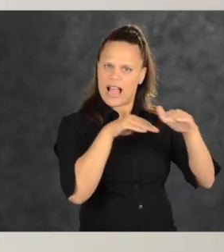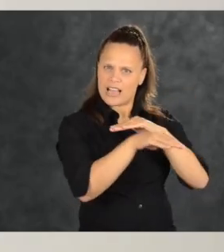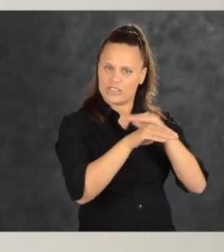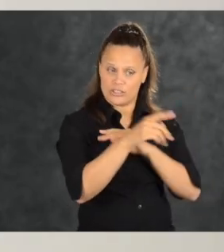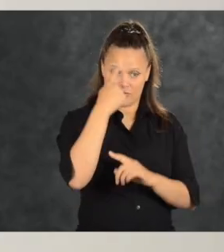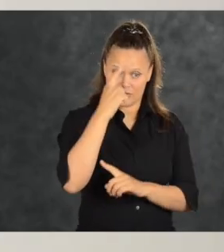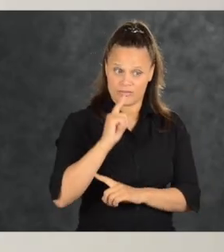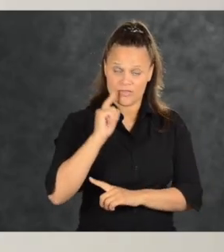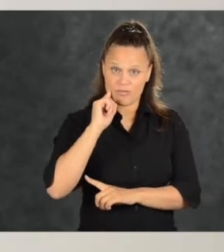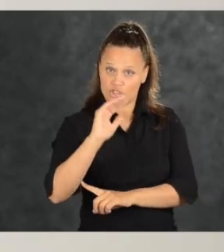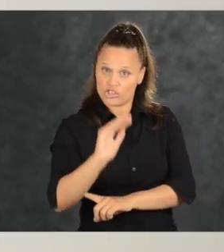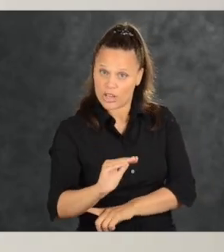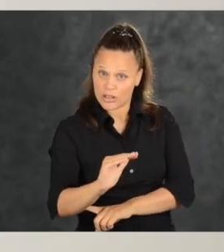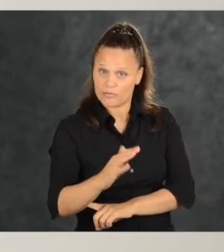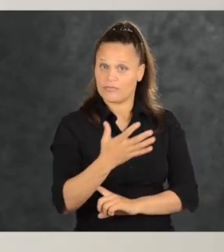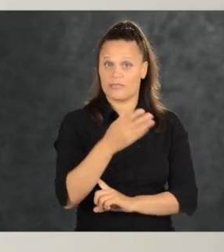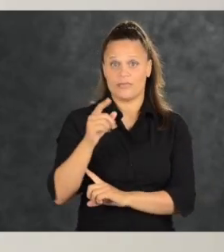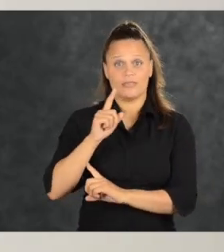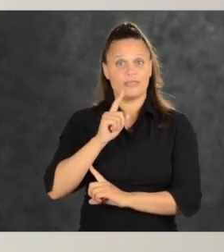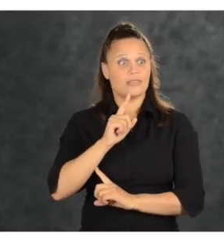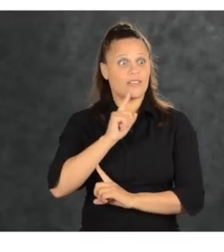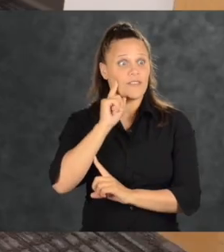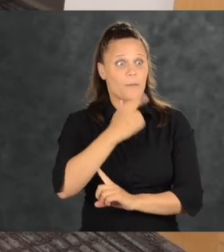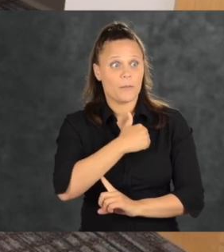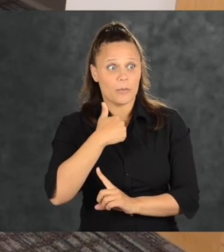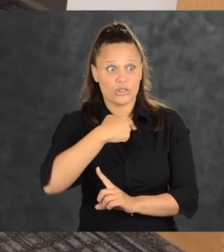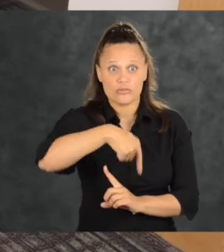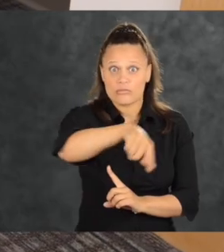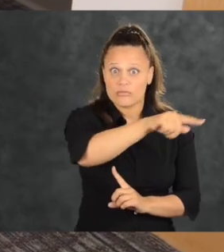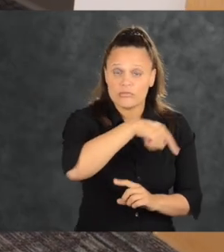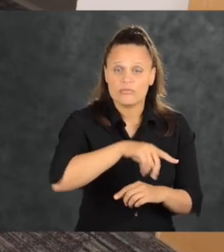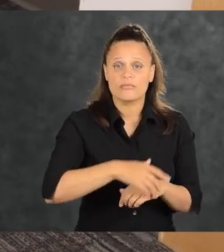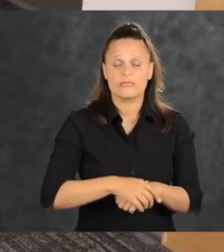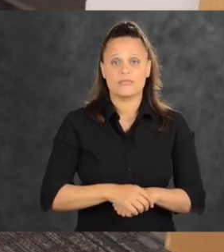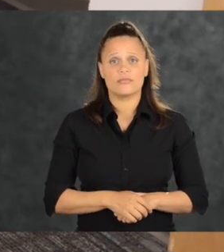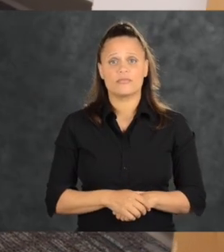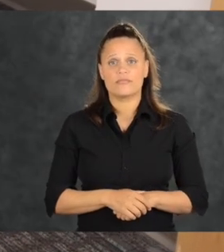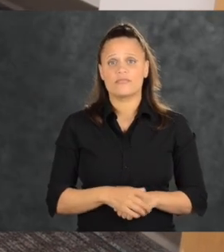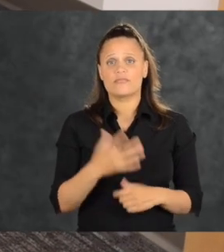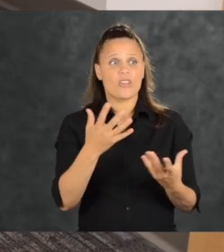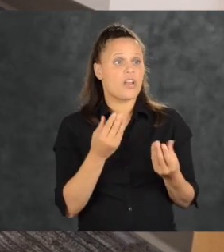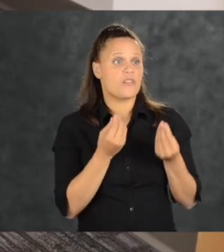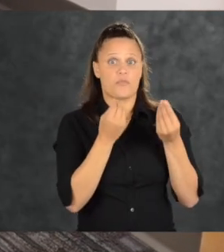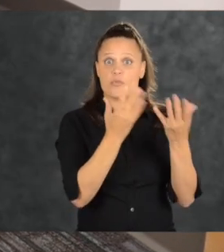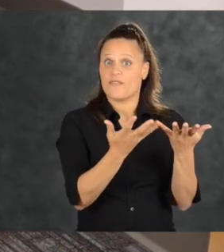engine. The words job vacancy are being entered. The camera zooms in on Sadie. Learn that job and